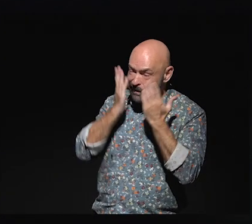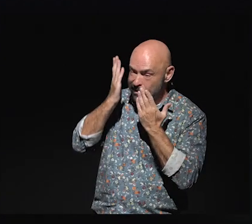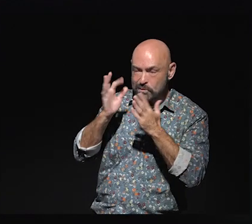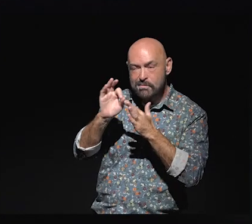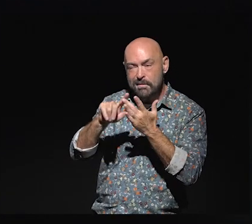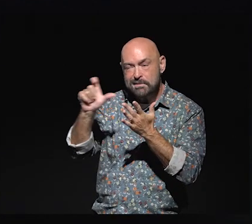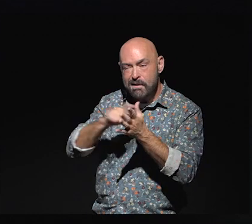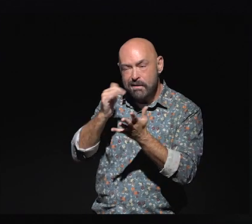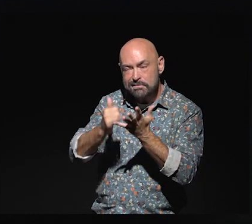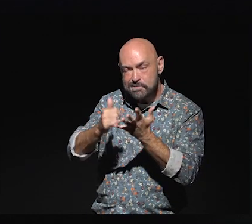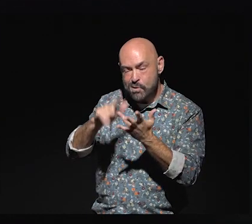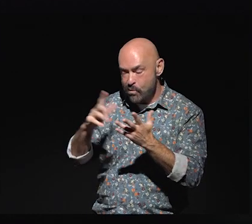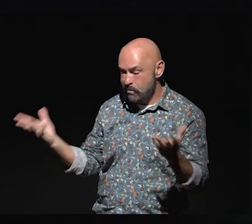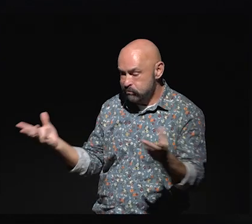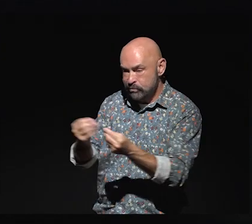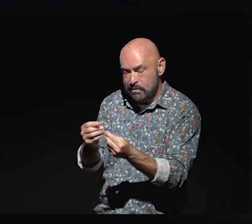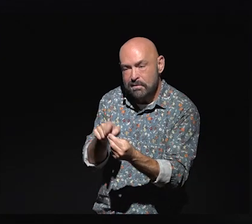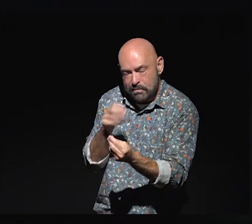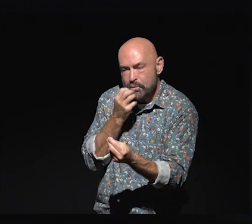is the second in what we very much hope